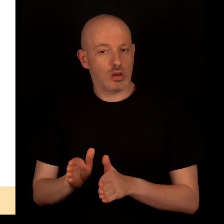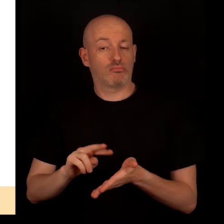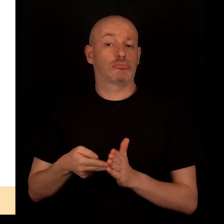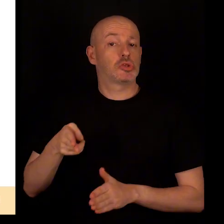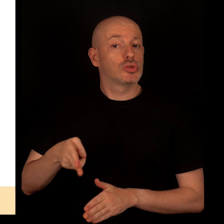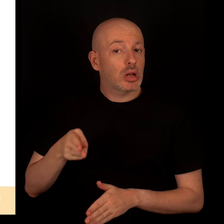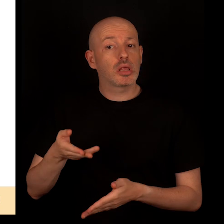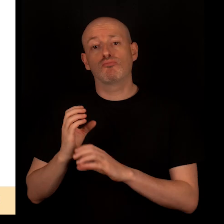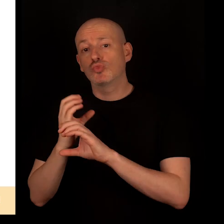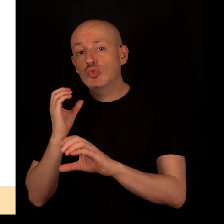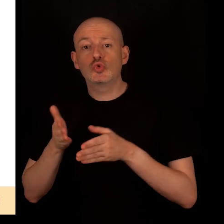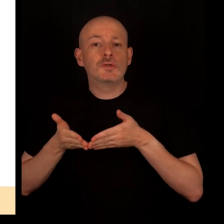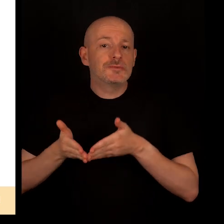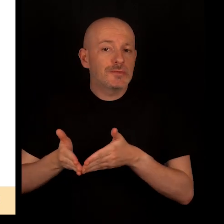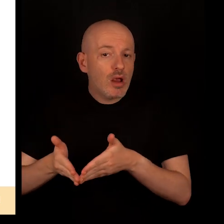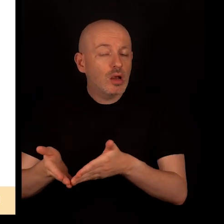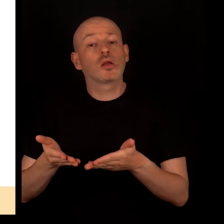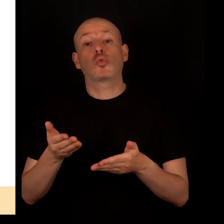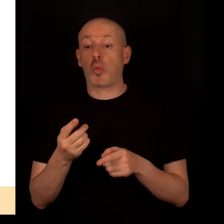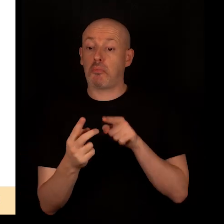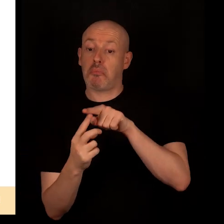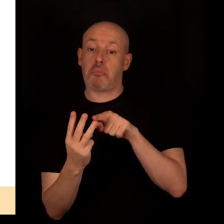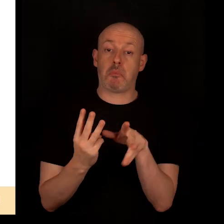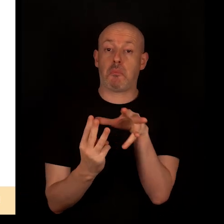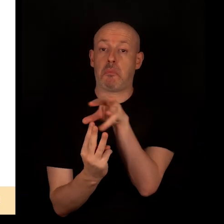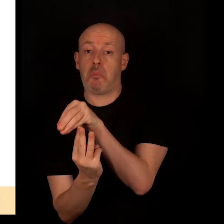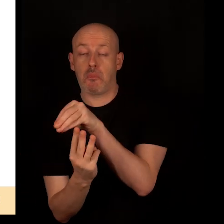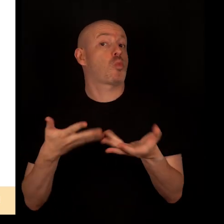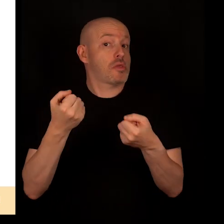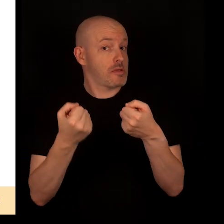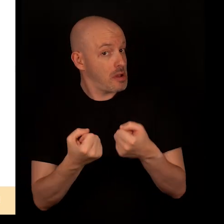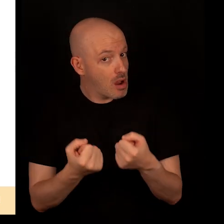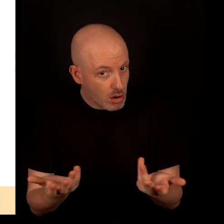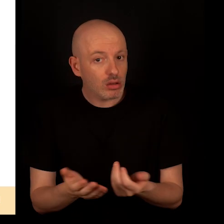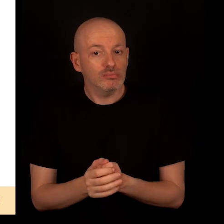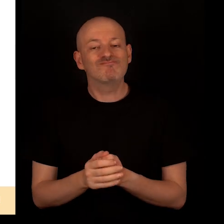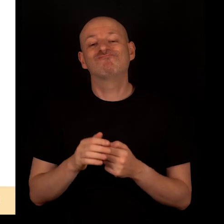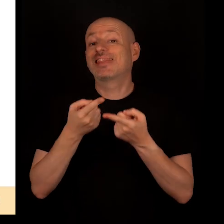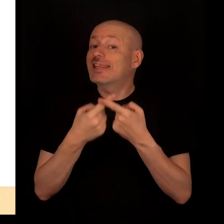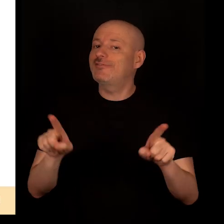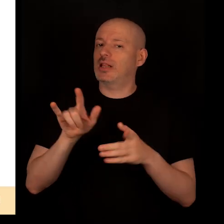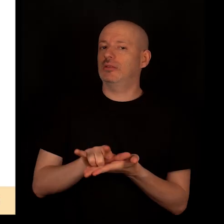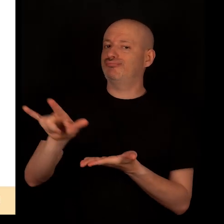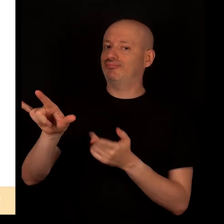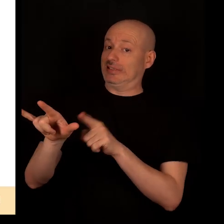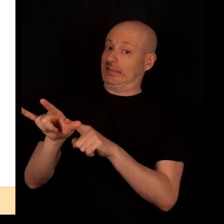like trains, buses, ferries, or a combination of any, even car. Anything apart from the airplane.